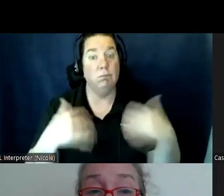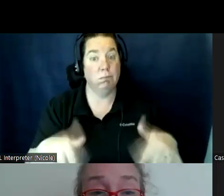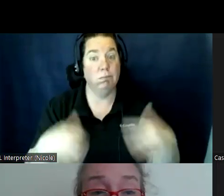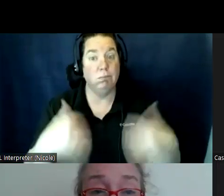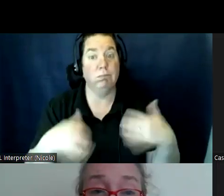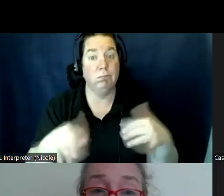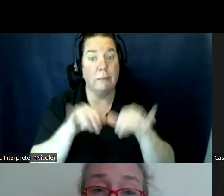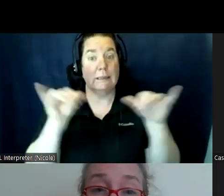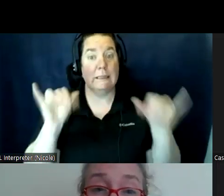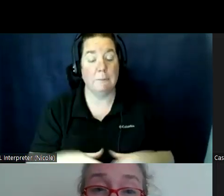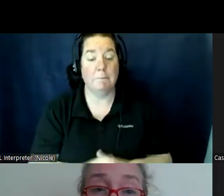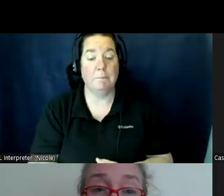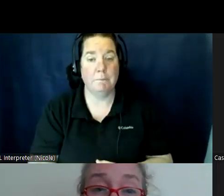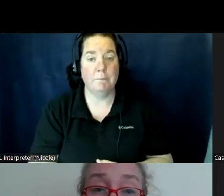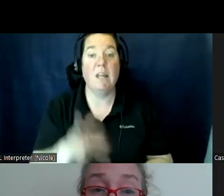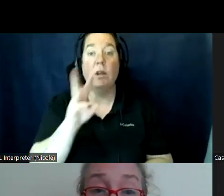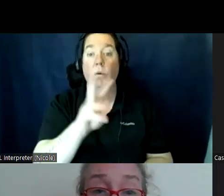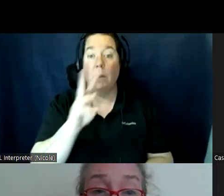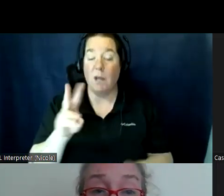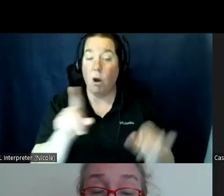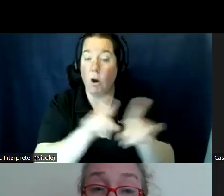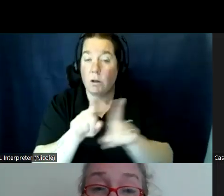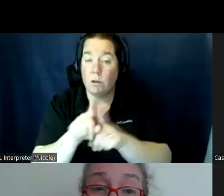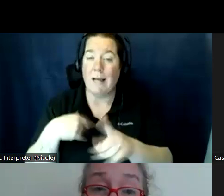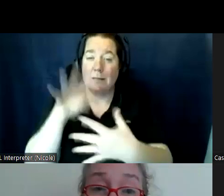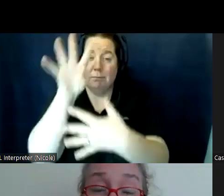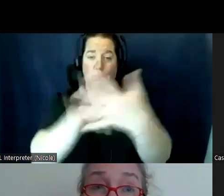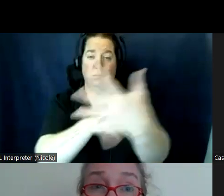Also on that website, there is a chart that shows the type of,